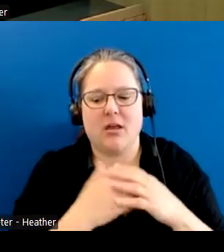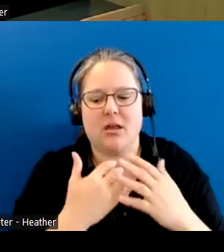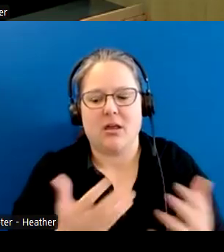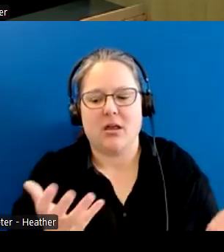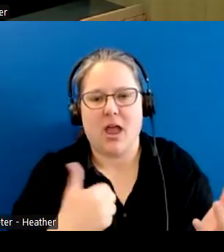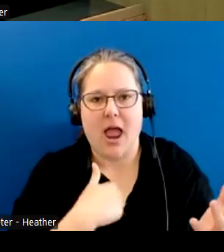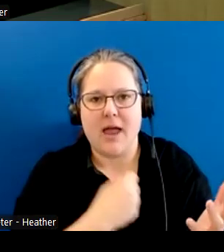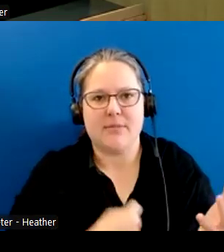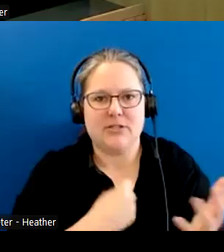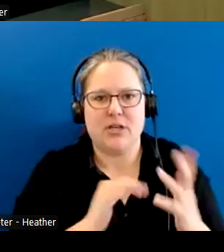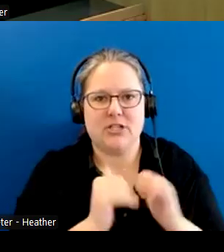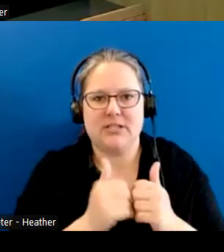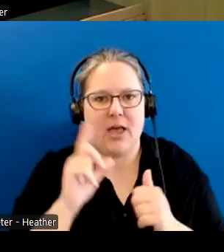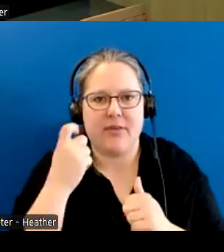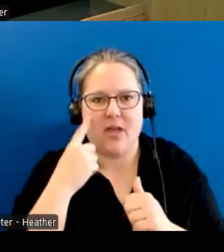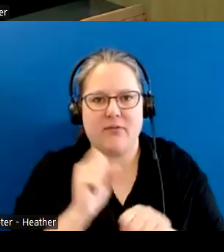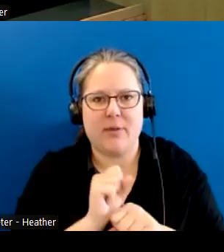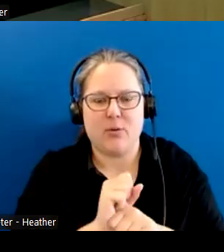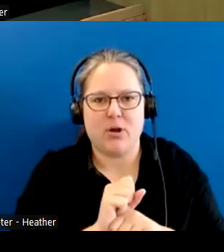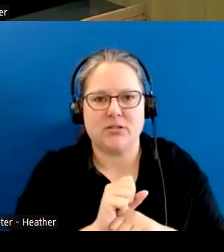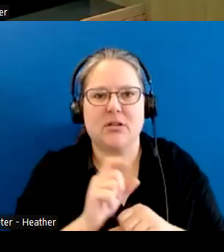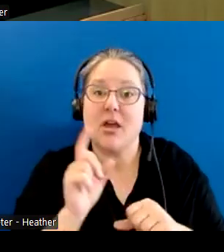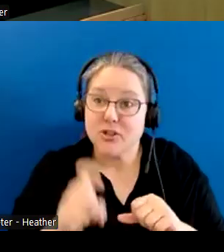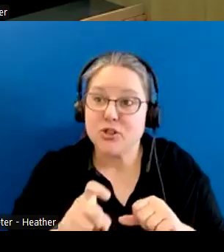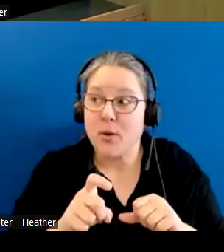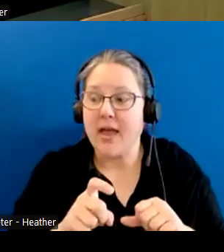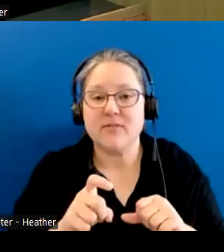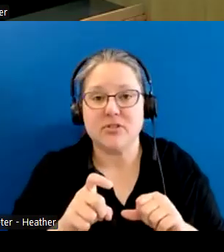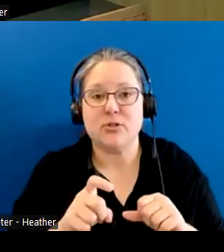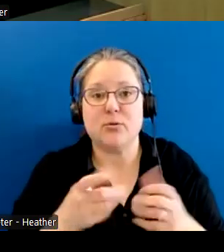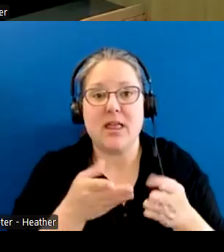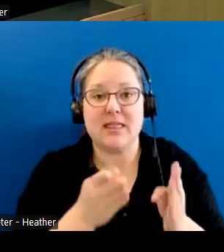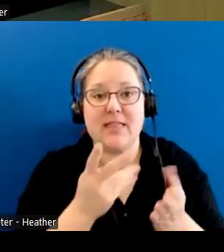like I'm sorry but that's just how government works. So you have to make him let him fail.